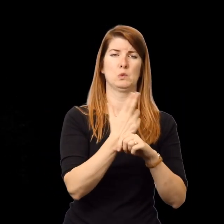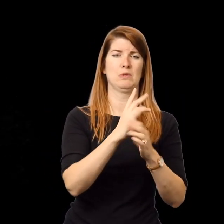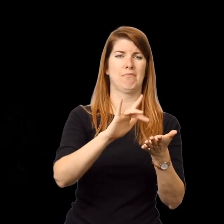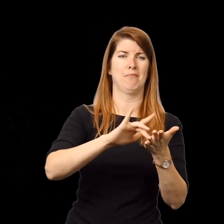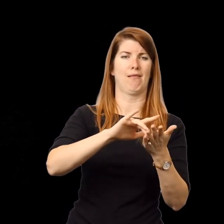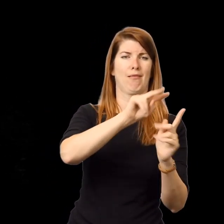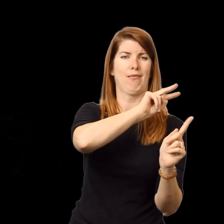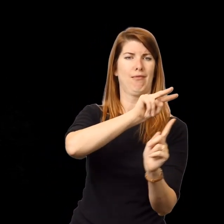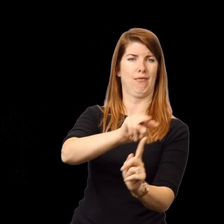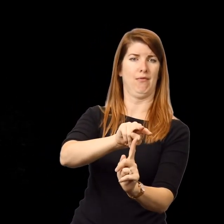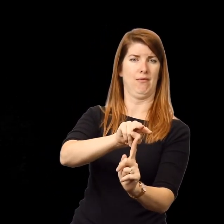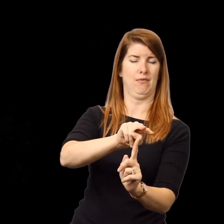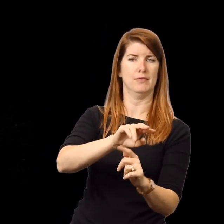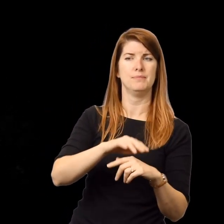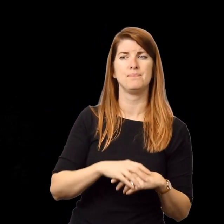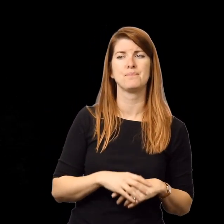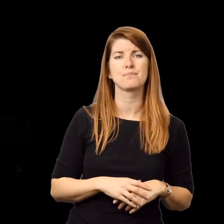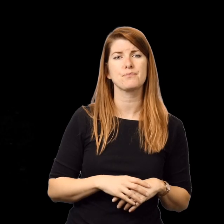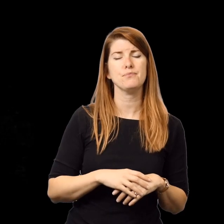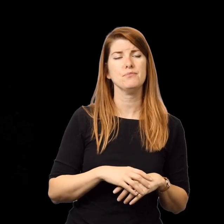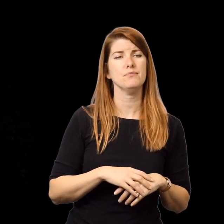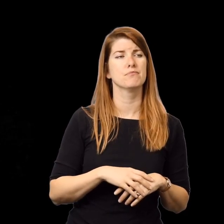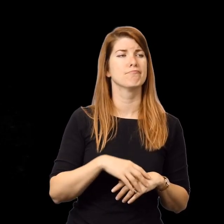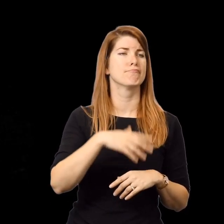by the medical model.